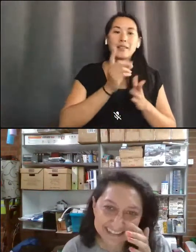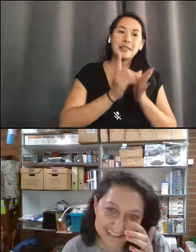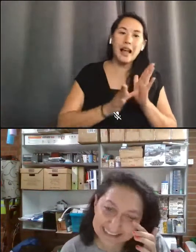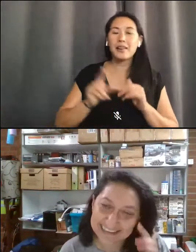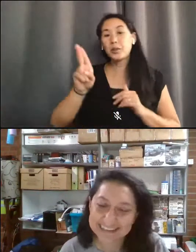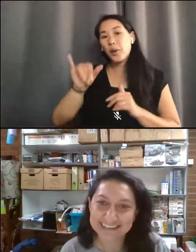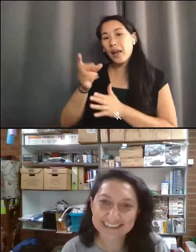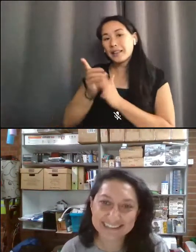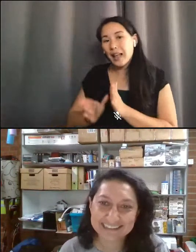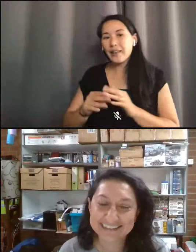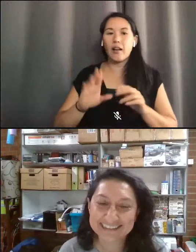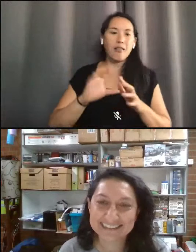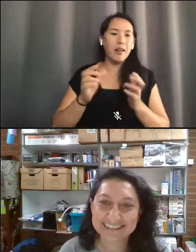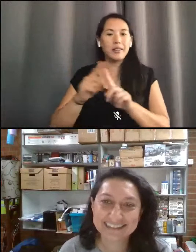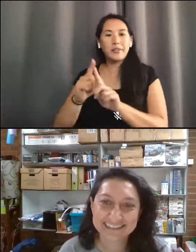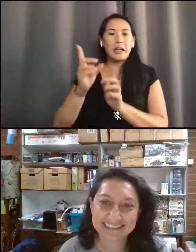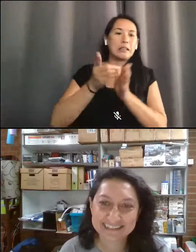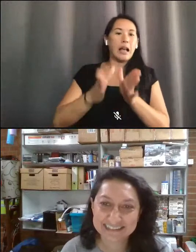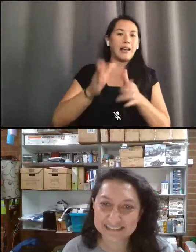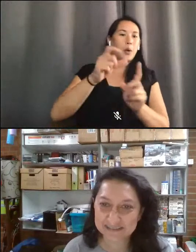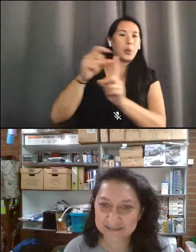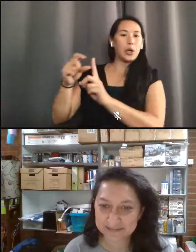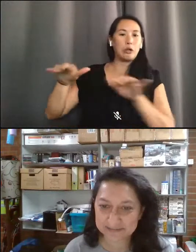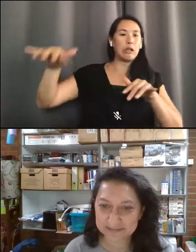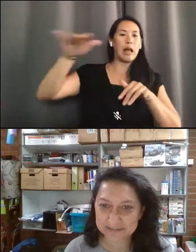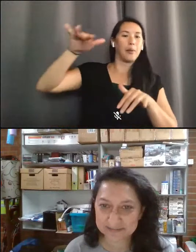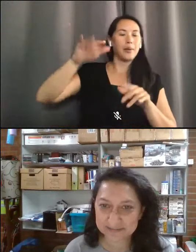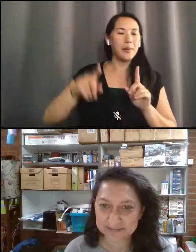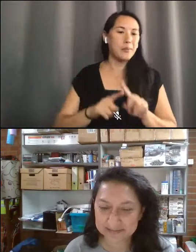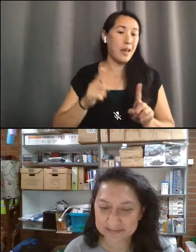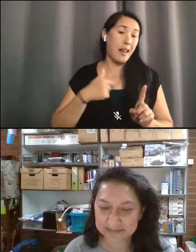designer words floating around out there but i guess i fit most with the user experience